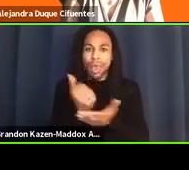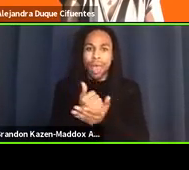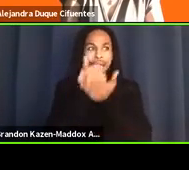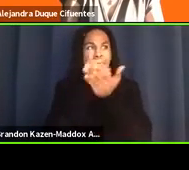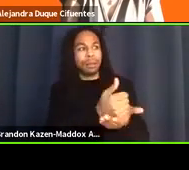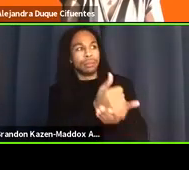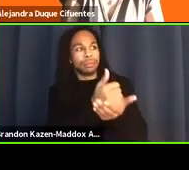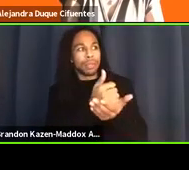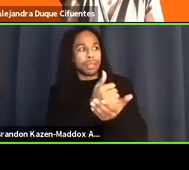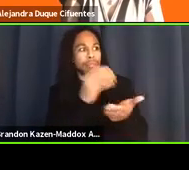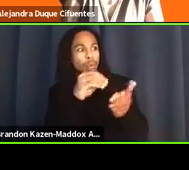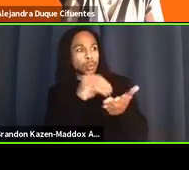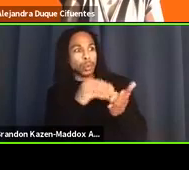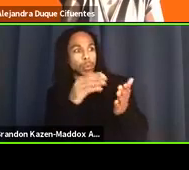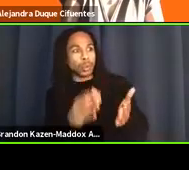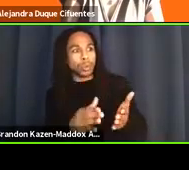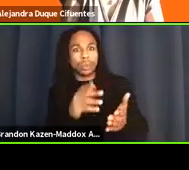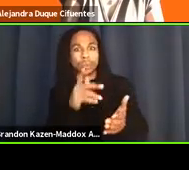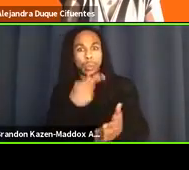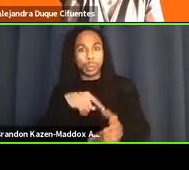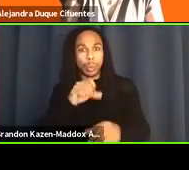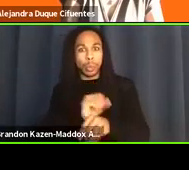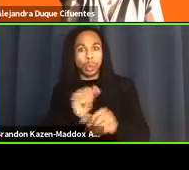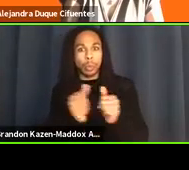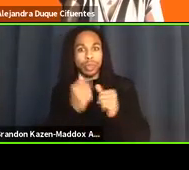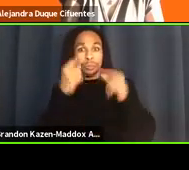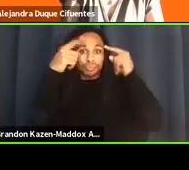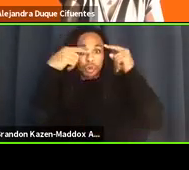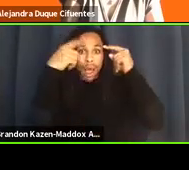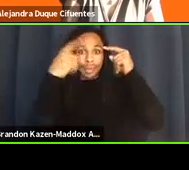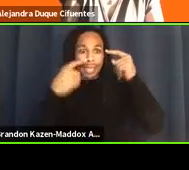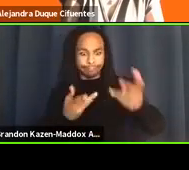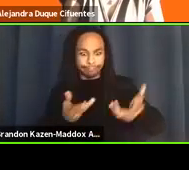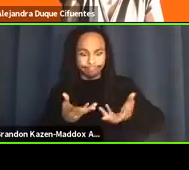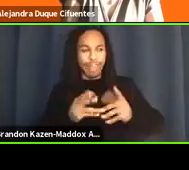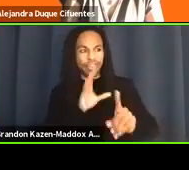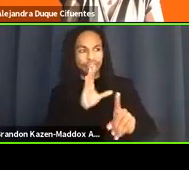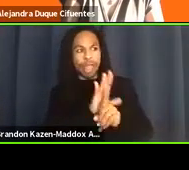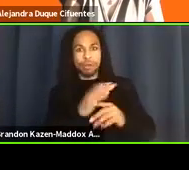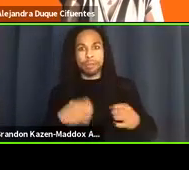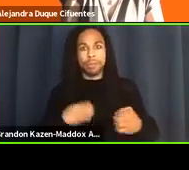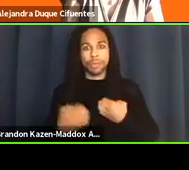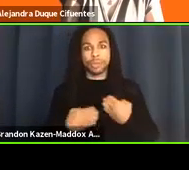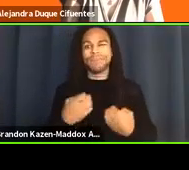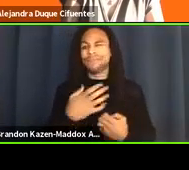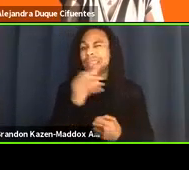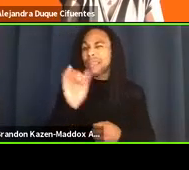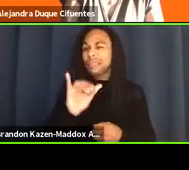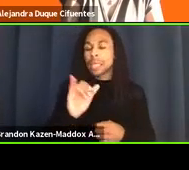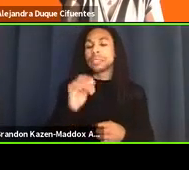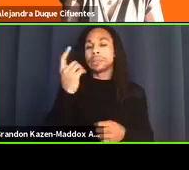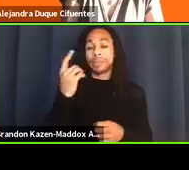joy and allows us to process our emotions in a different way and a concern of mine as